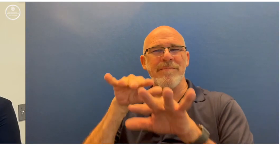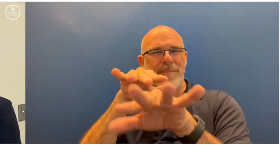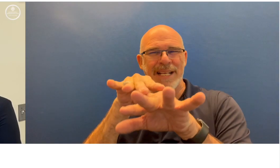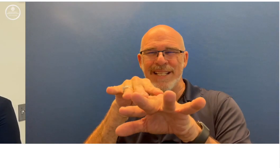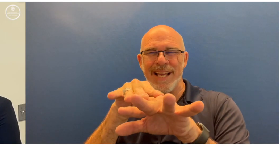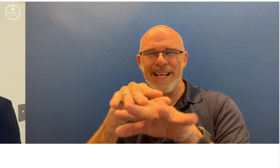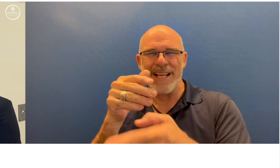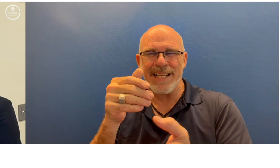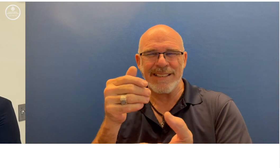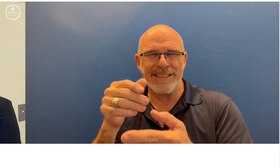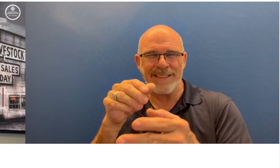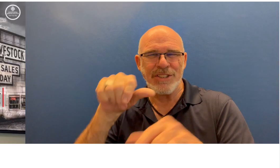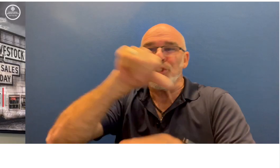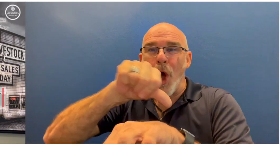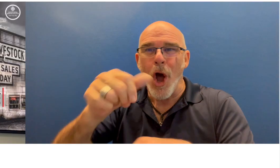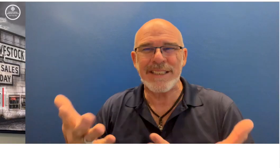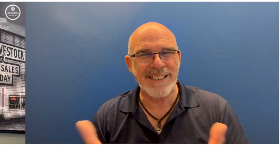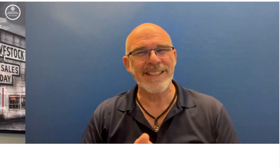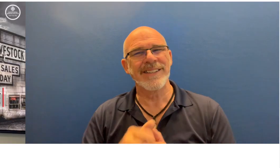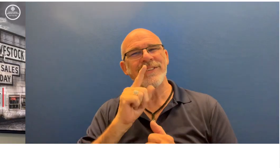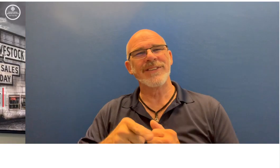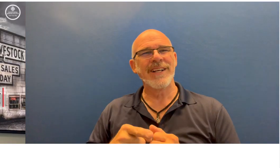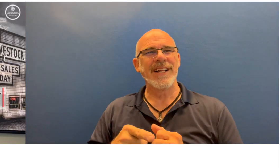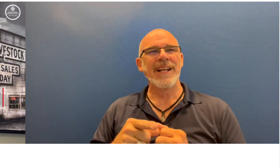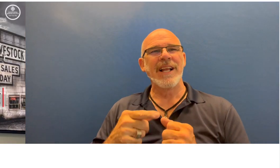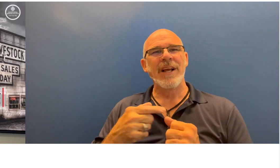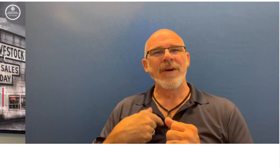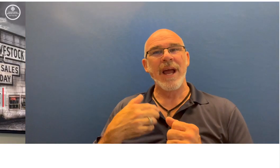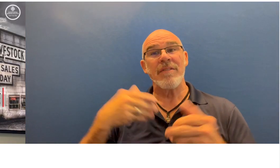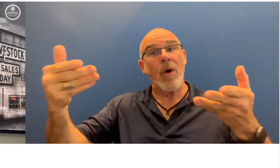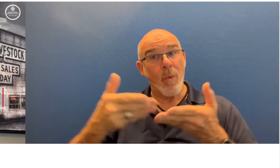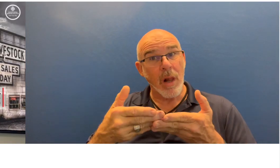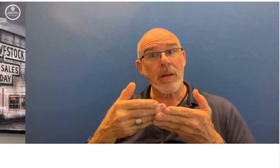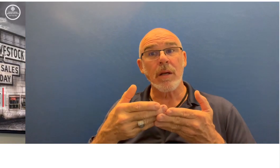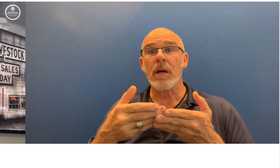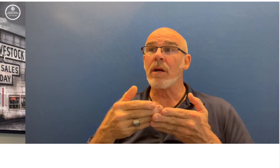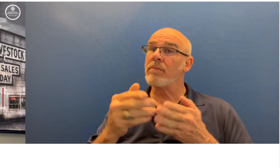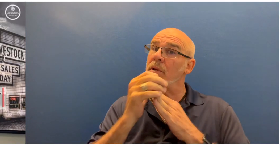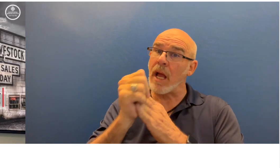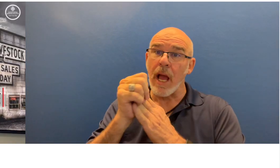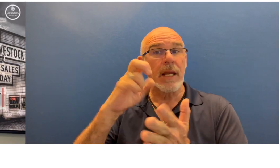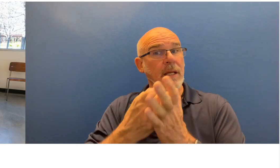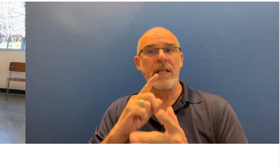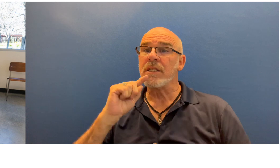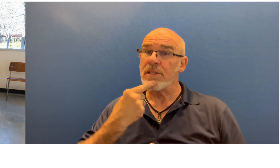and that really is the people. So again, we take that welcome, guide and engage really seriously. So I would say welcoming and friendly